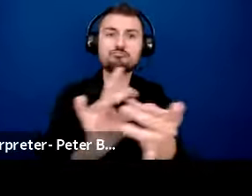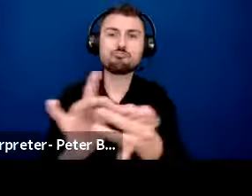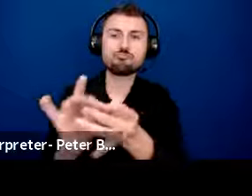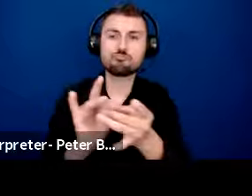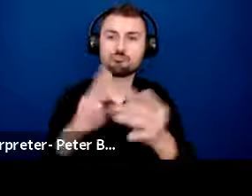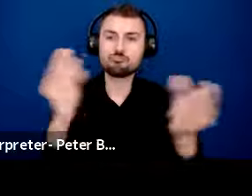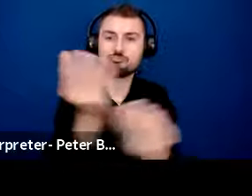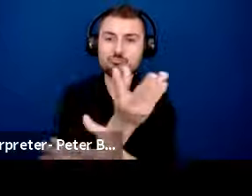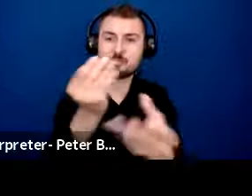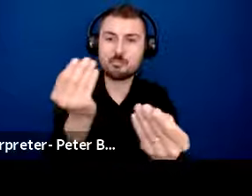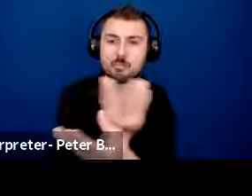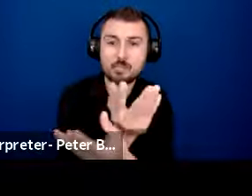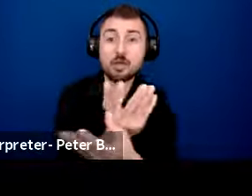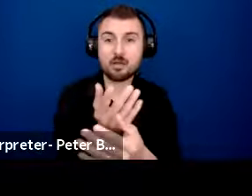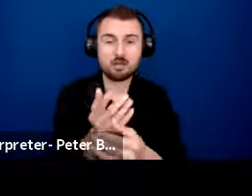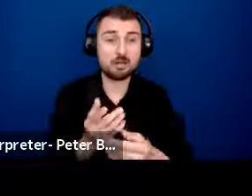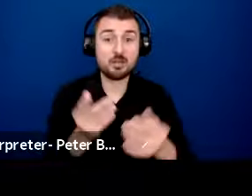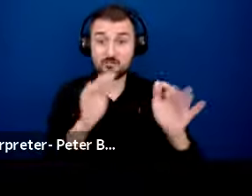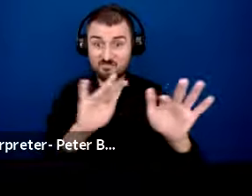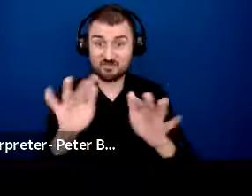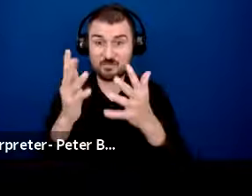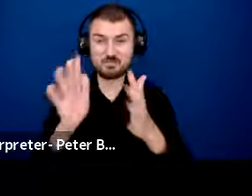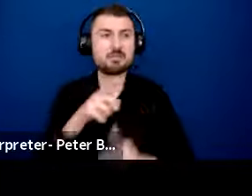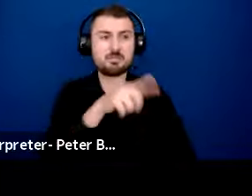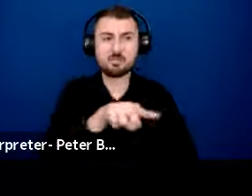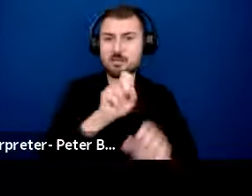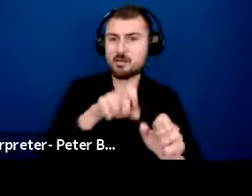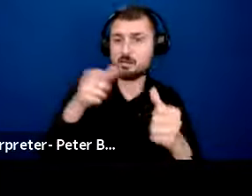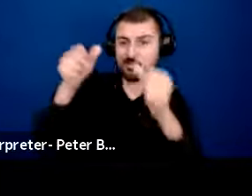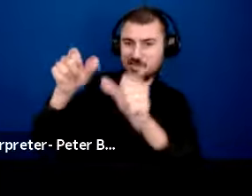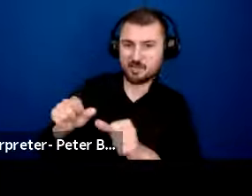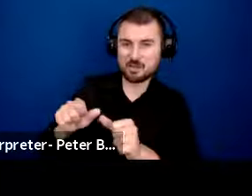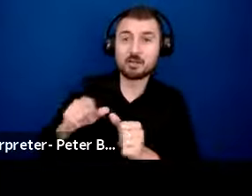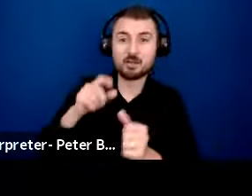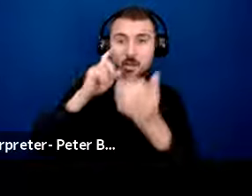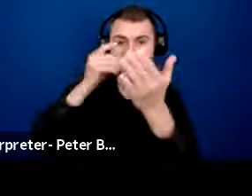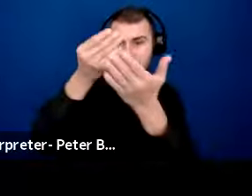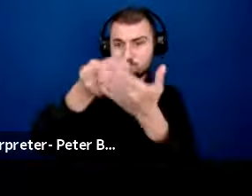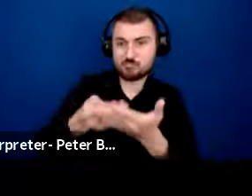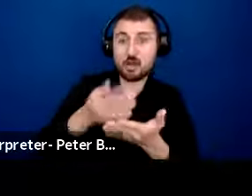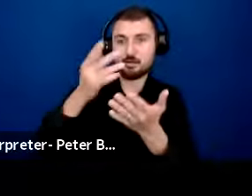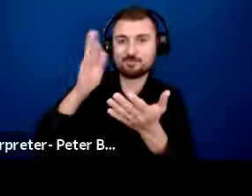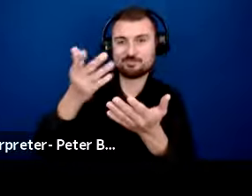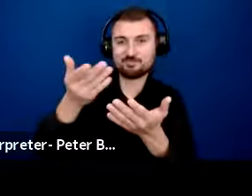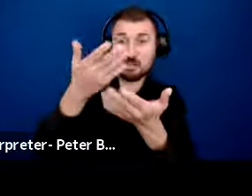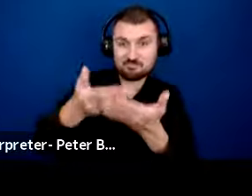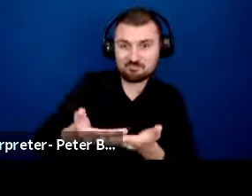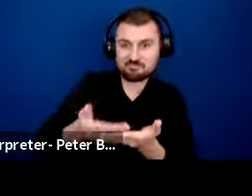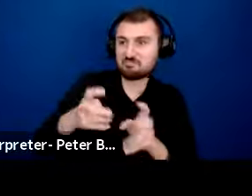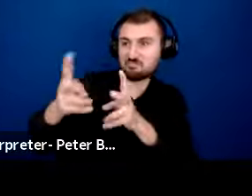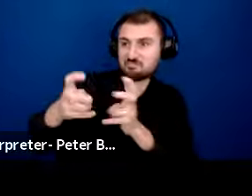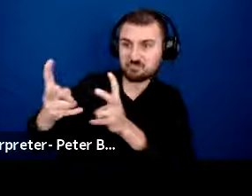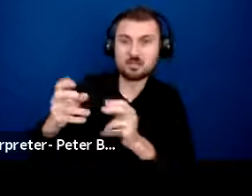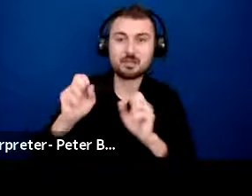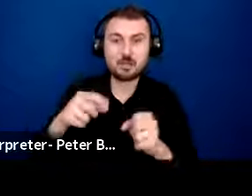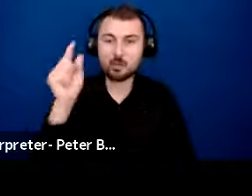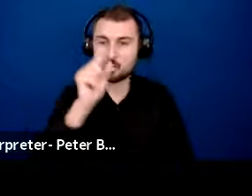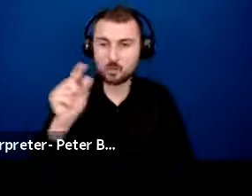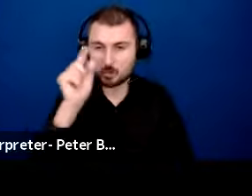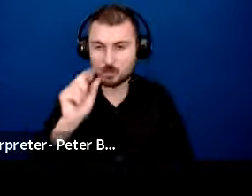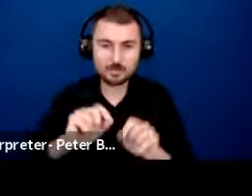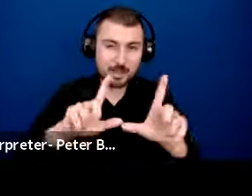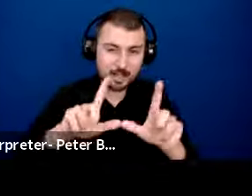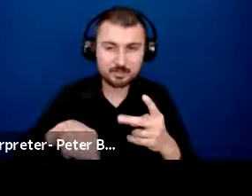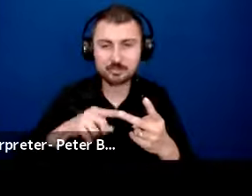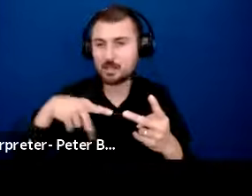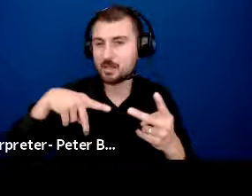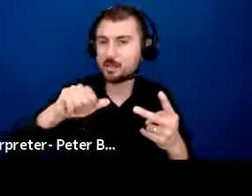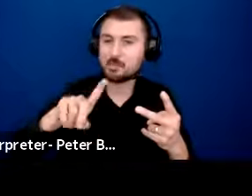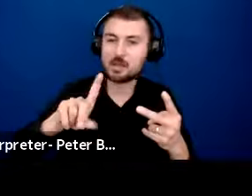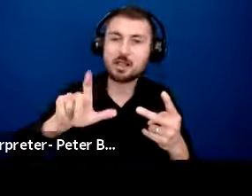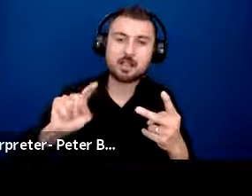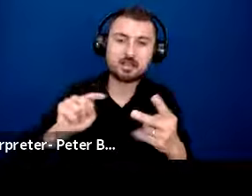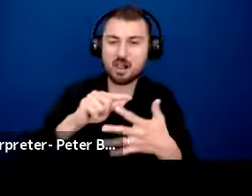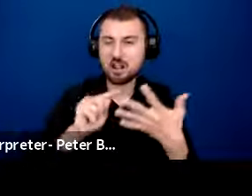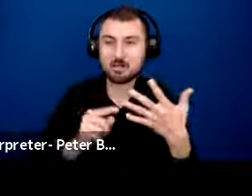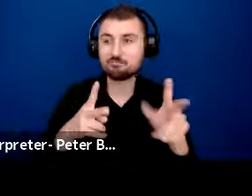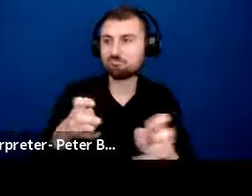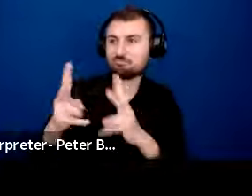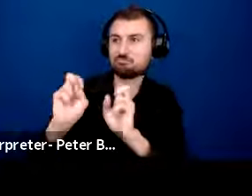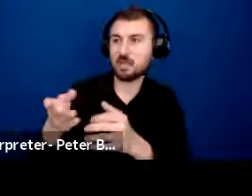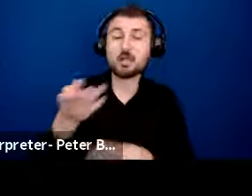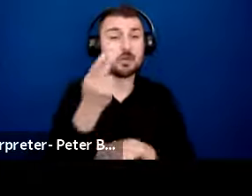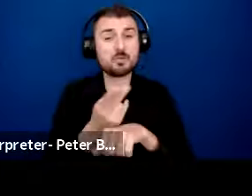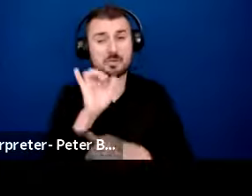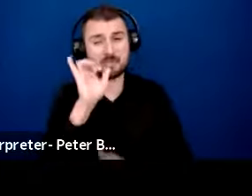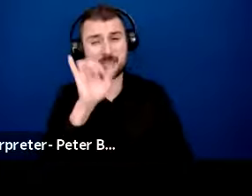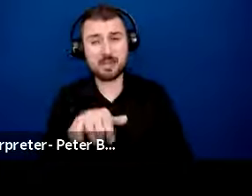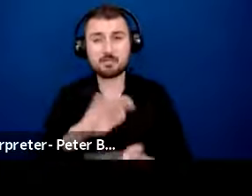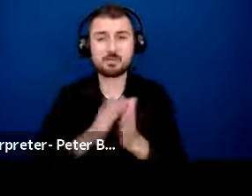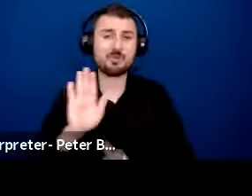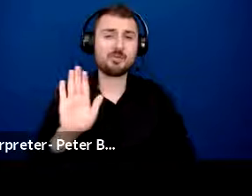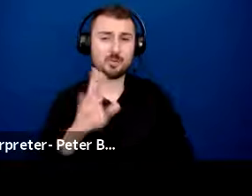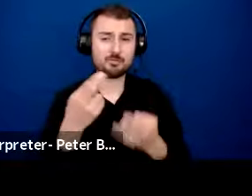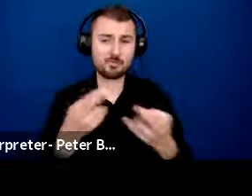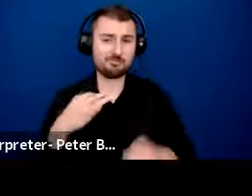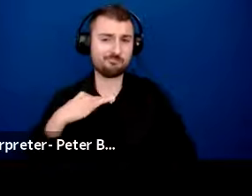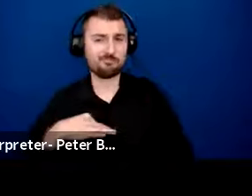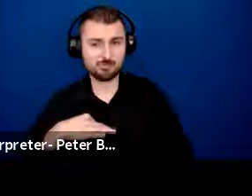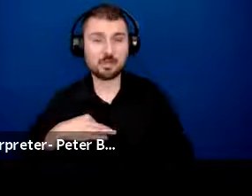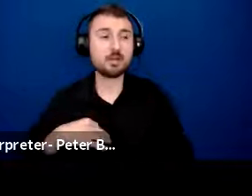And after that time frame you can bring everyone back and facilitate a discussion and have students share what they have found and after the discussion they can even submit it.